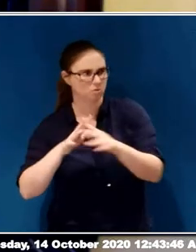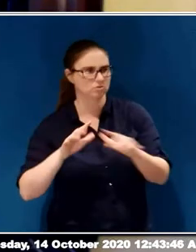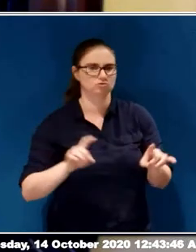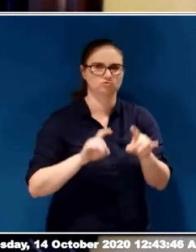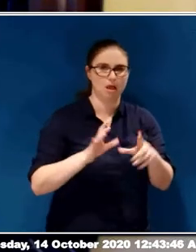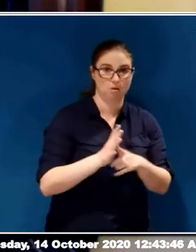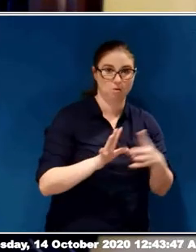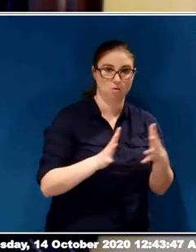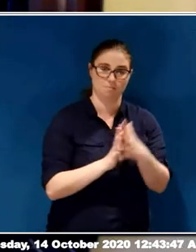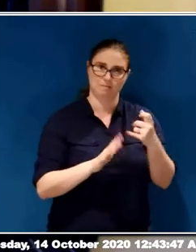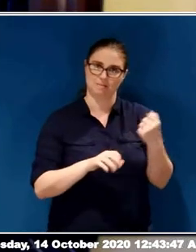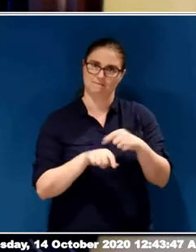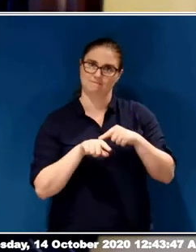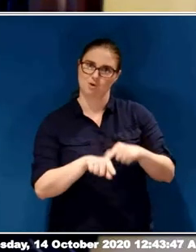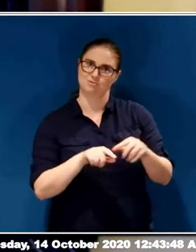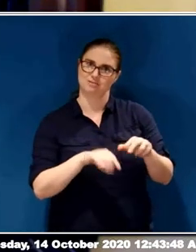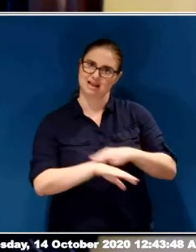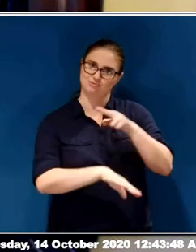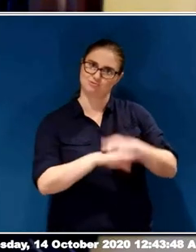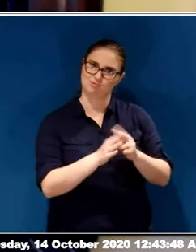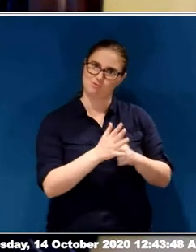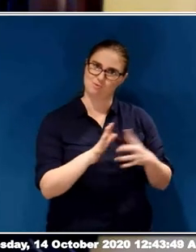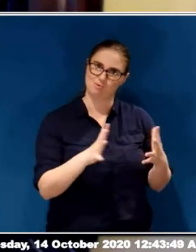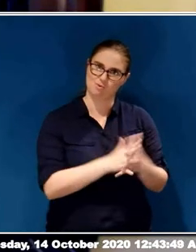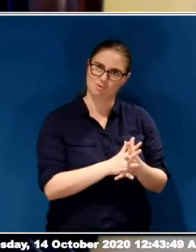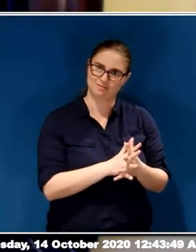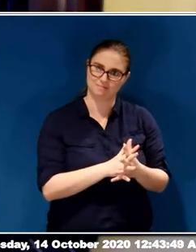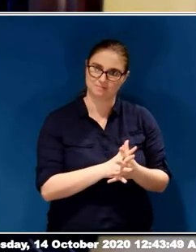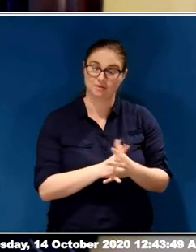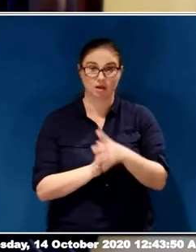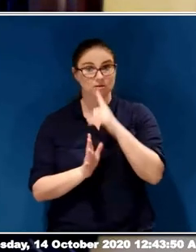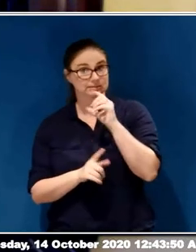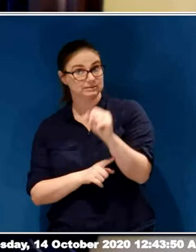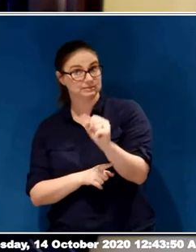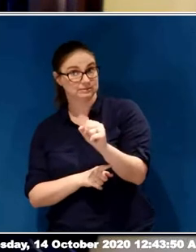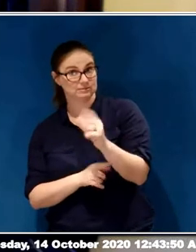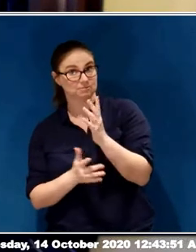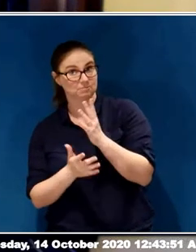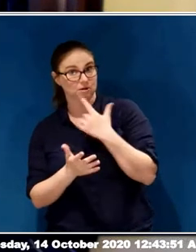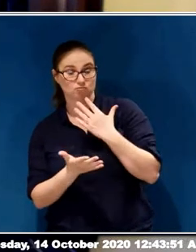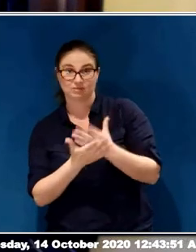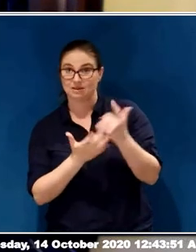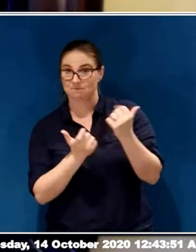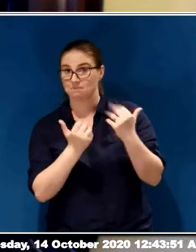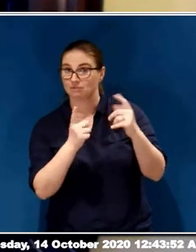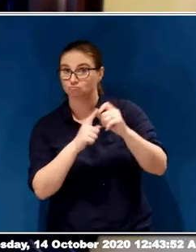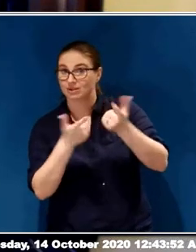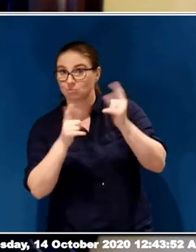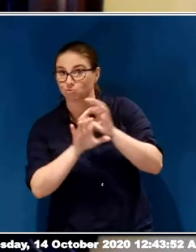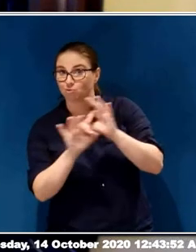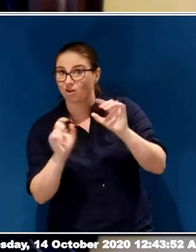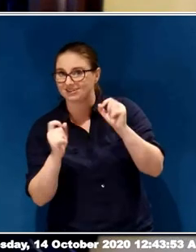I'm sure many Principals don't and many people don't, but I'm trying to ascertain what the ground rules are.